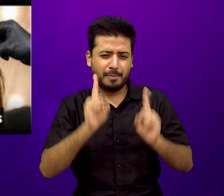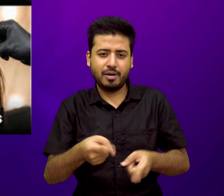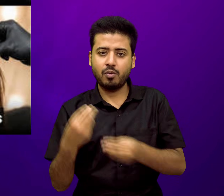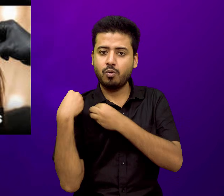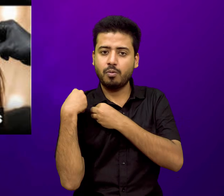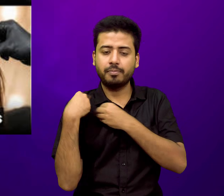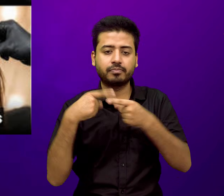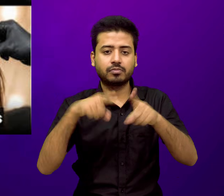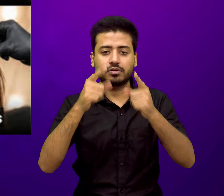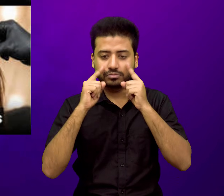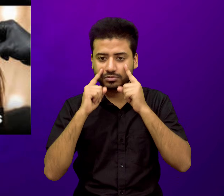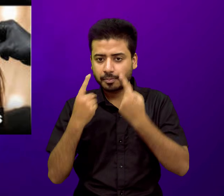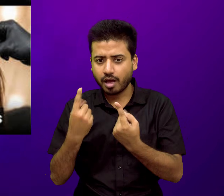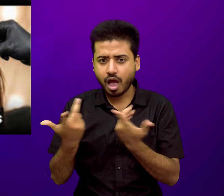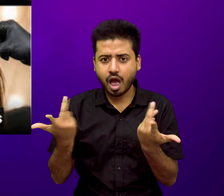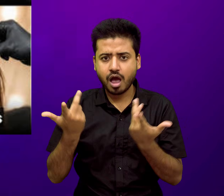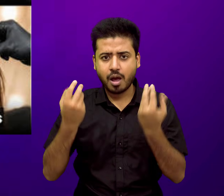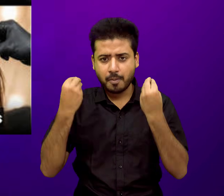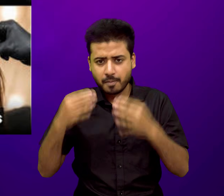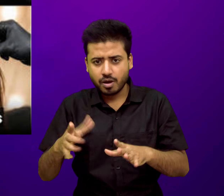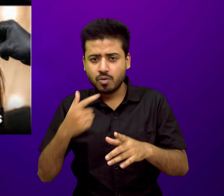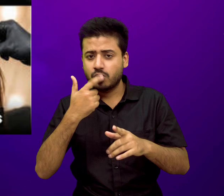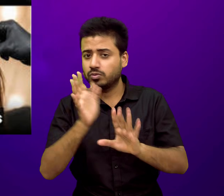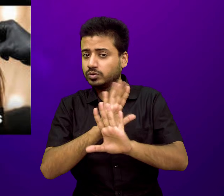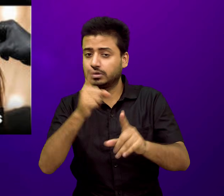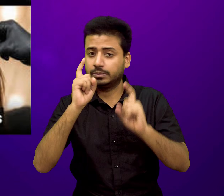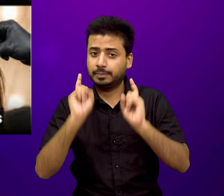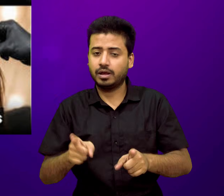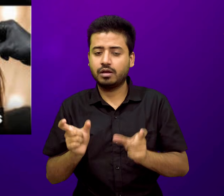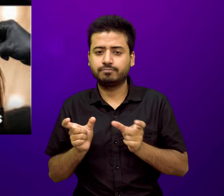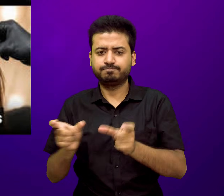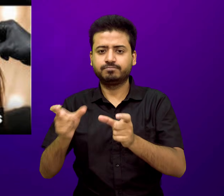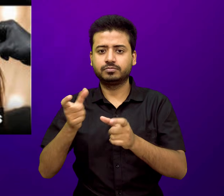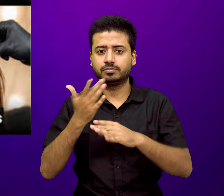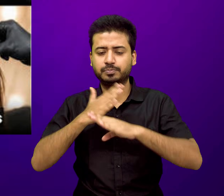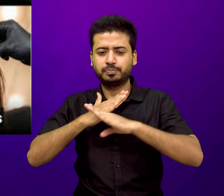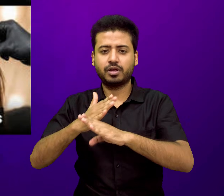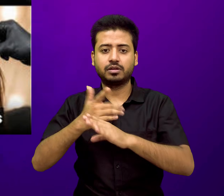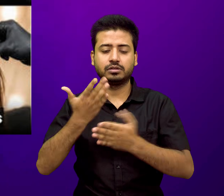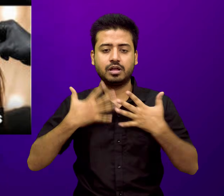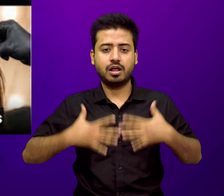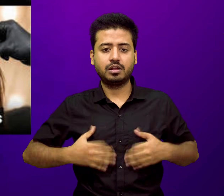third-hand smoke. Most people are well aware of the dangers of firstirhand smoke, inhaling from